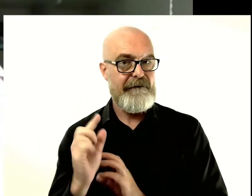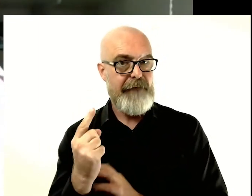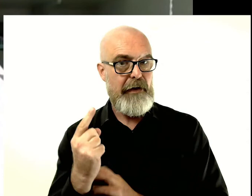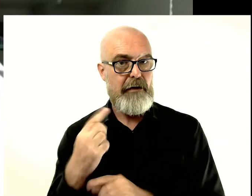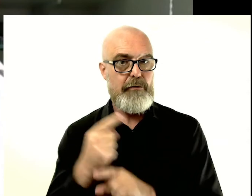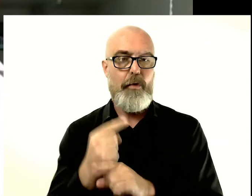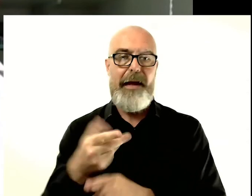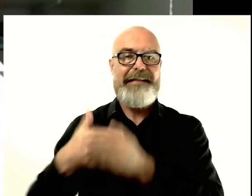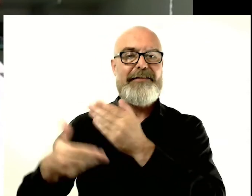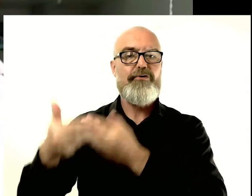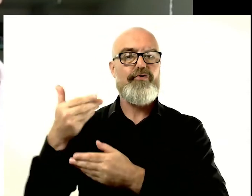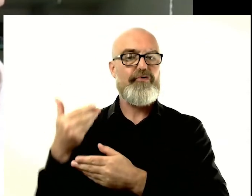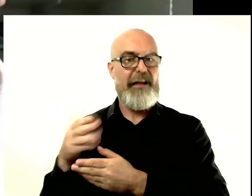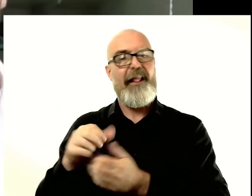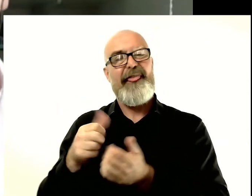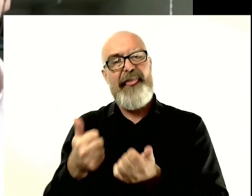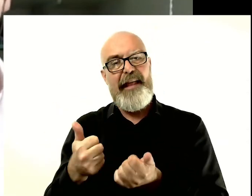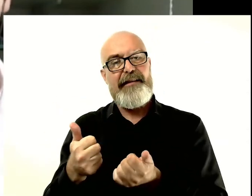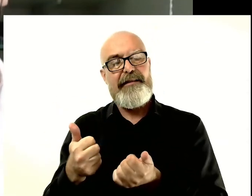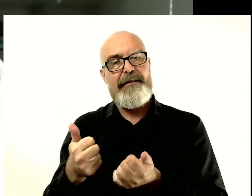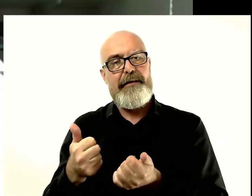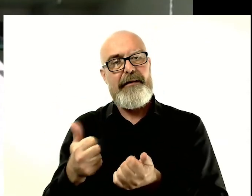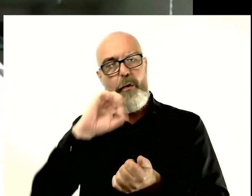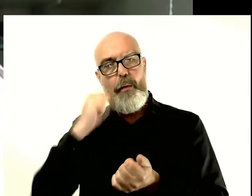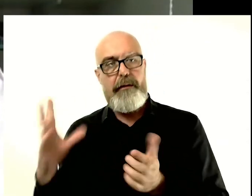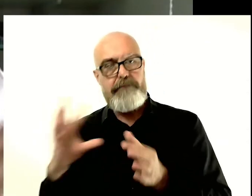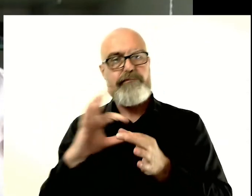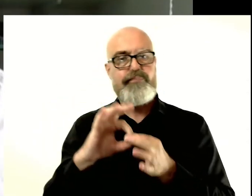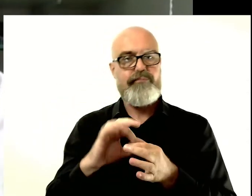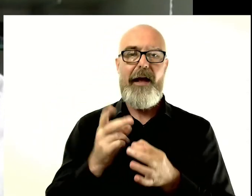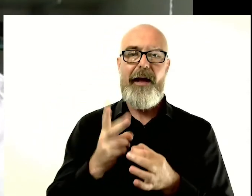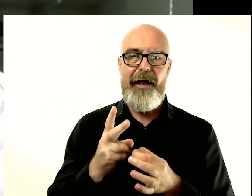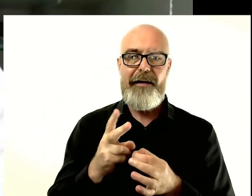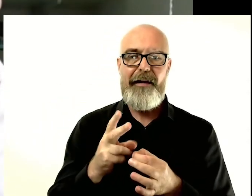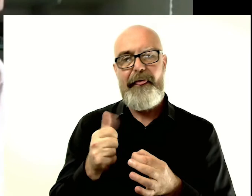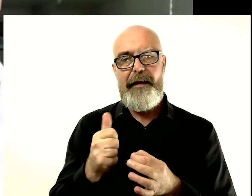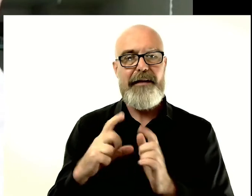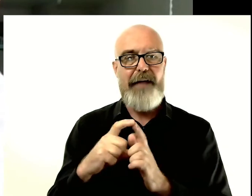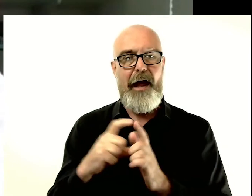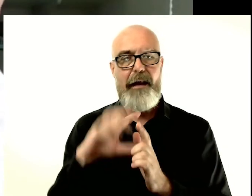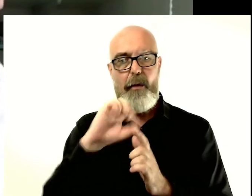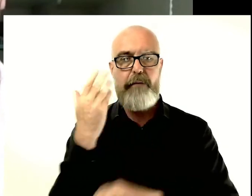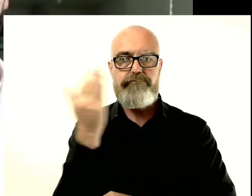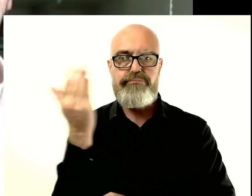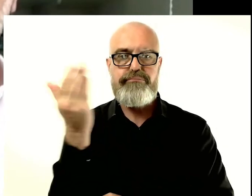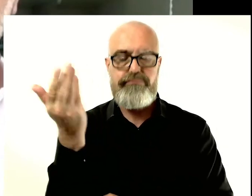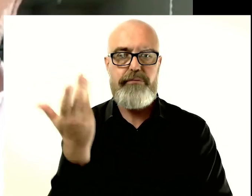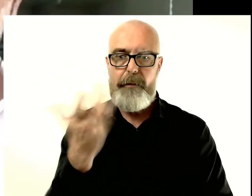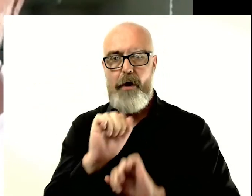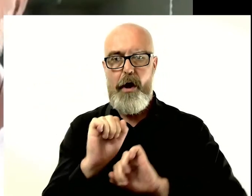Catherine who's going to tell us about the history and then we'll